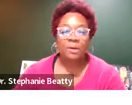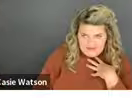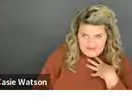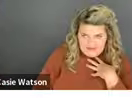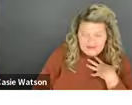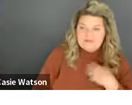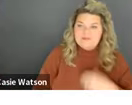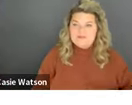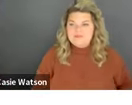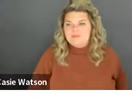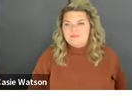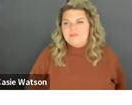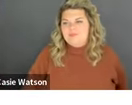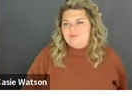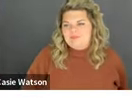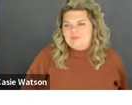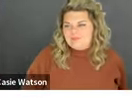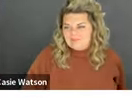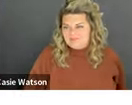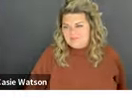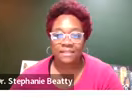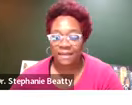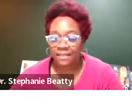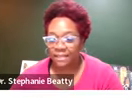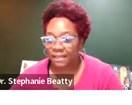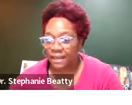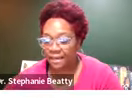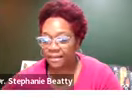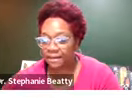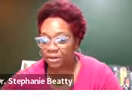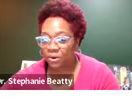And the correct answer is: the United States and Canada.